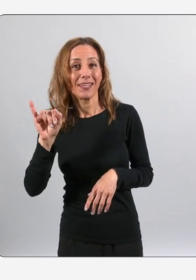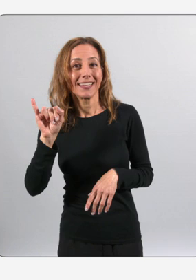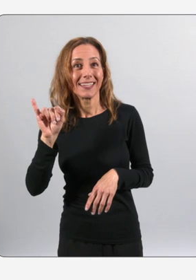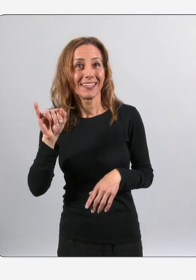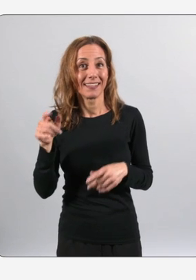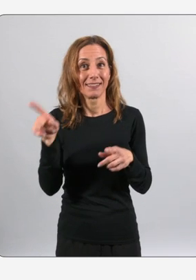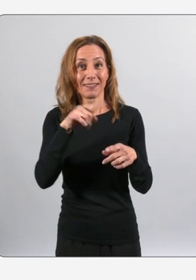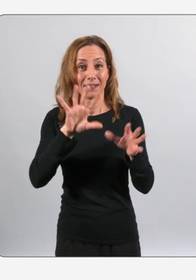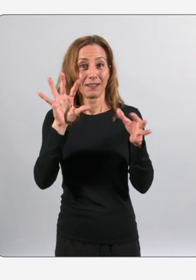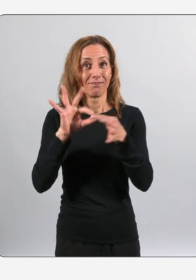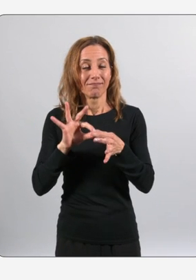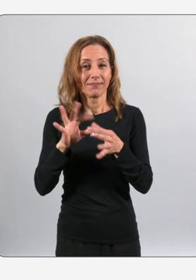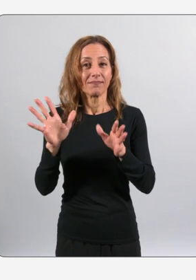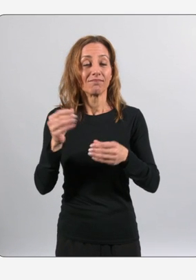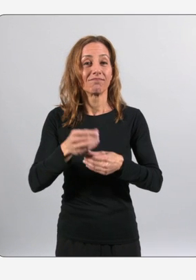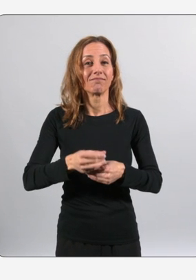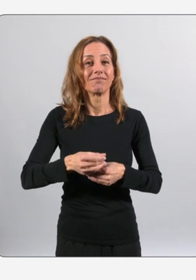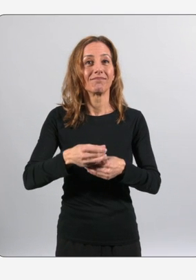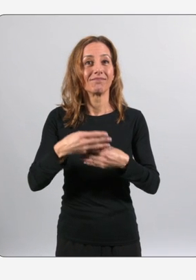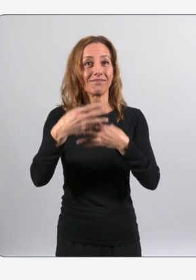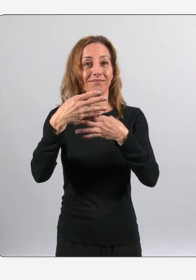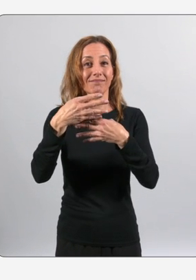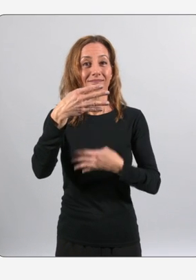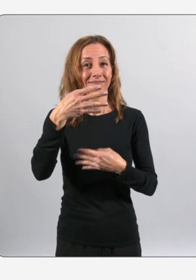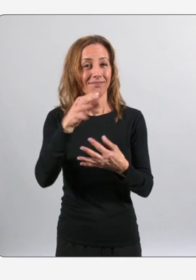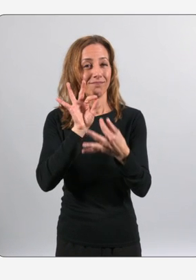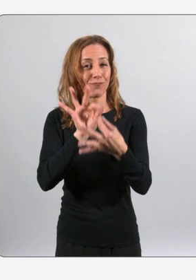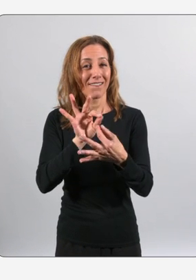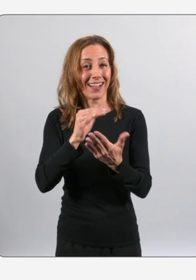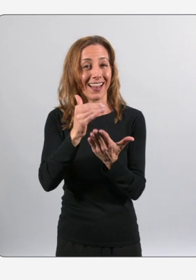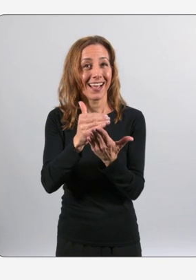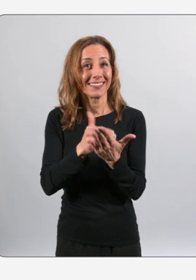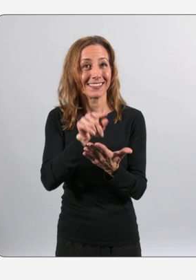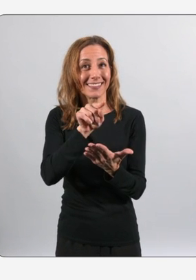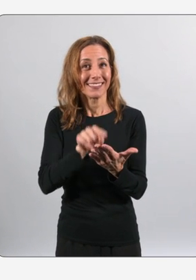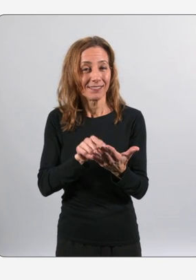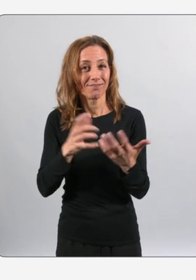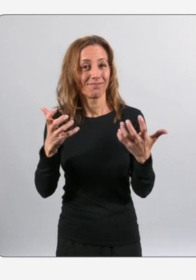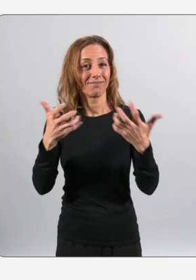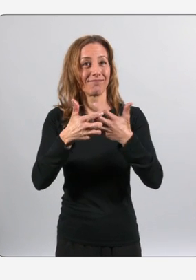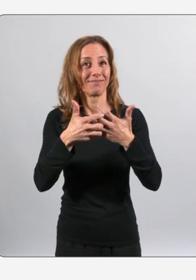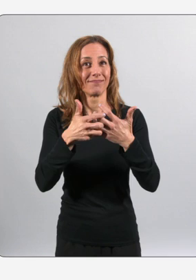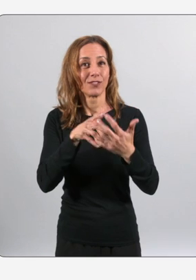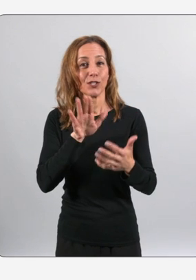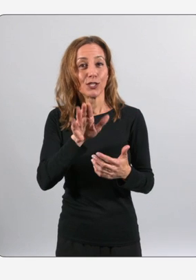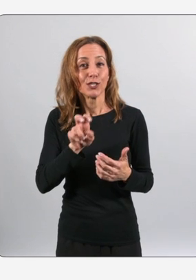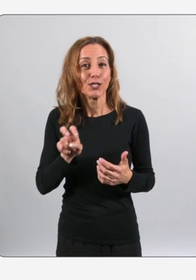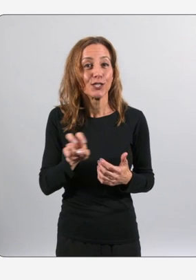It then finds relevant lessons to group together to match the ad to the search journey.